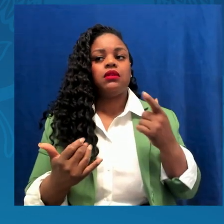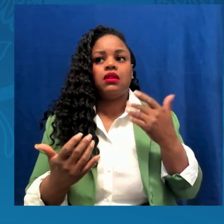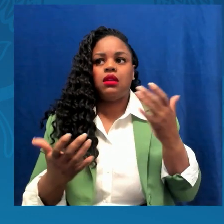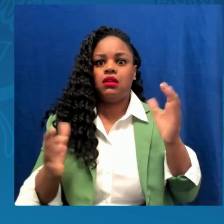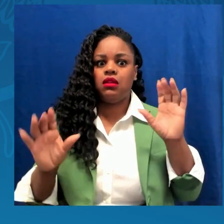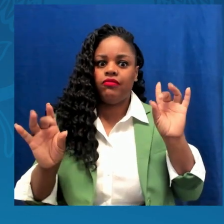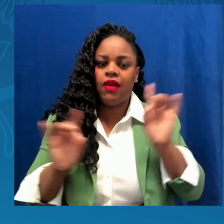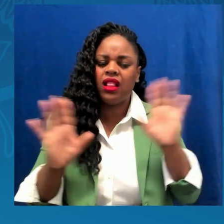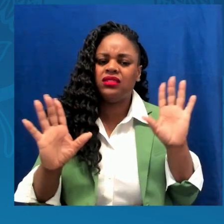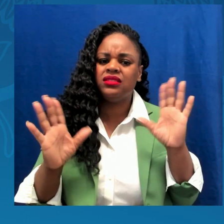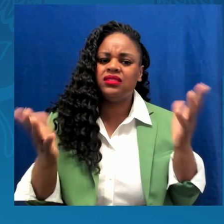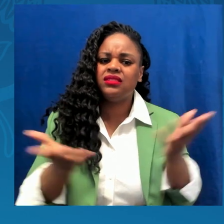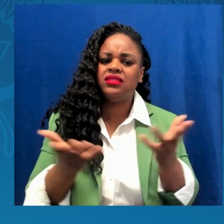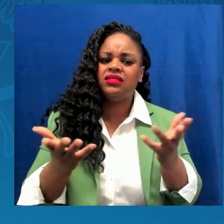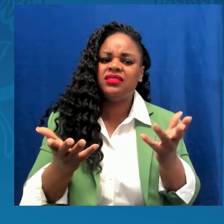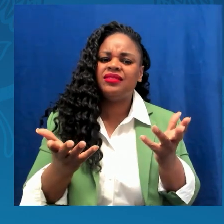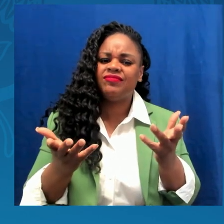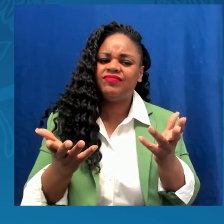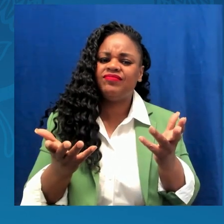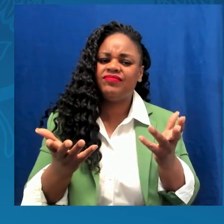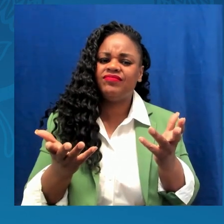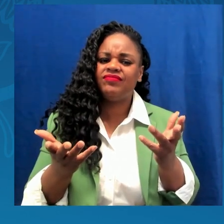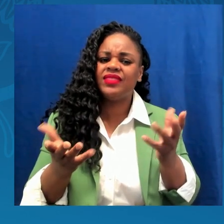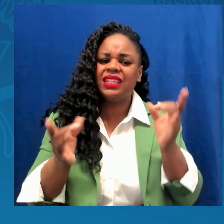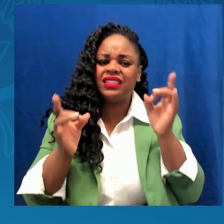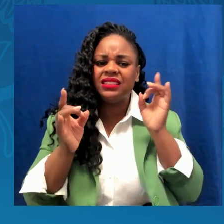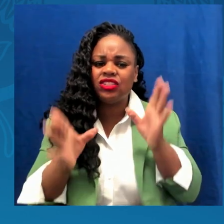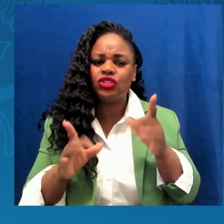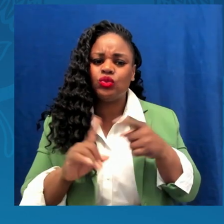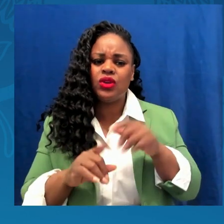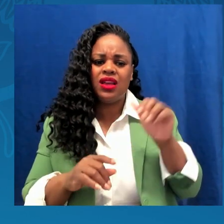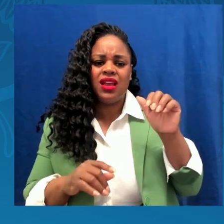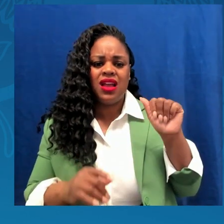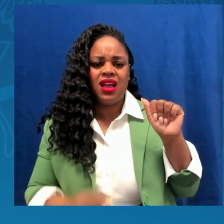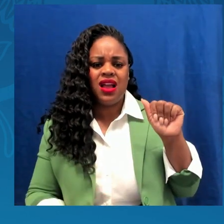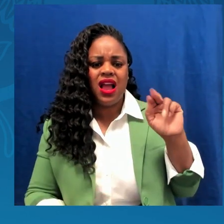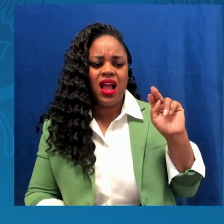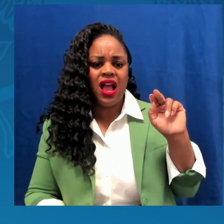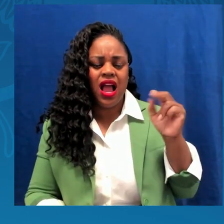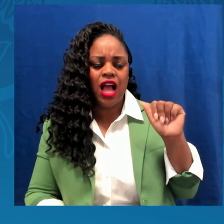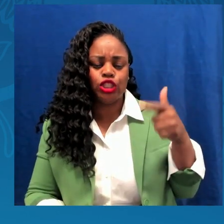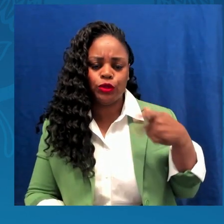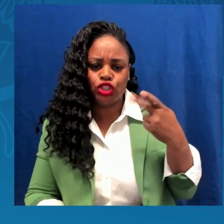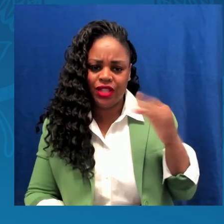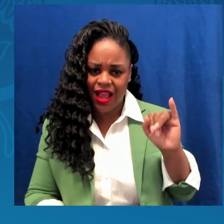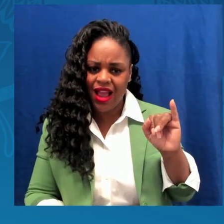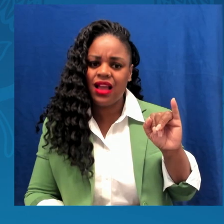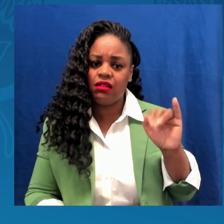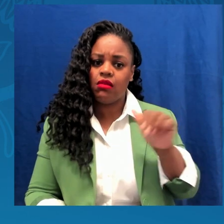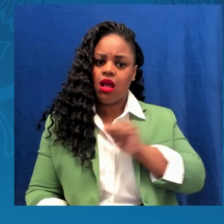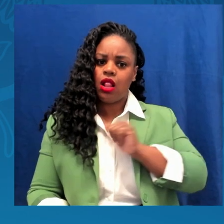to the A and HPI community in Atlanta and to every community across our country